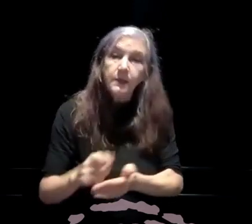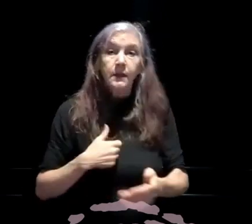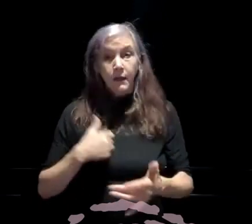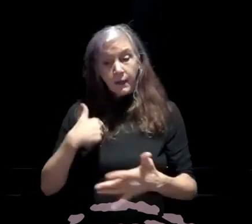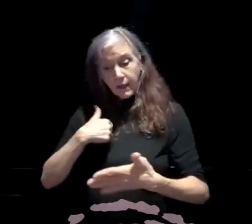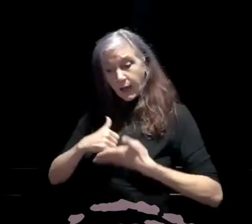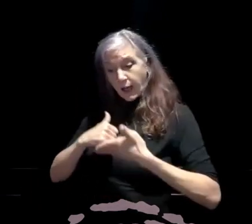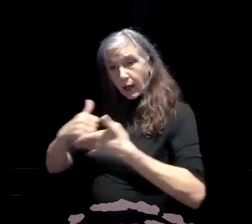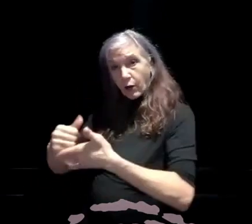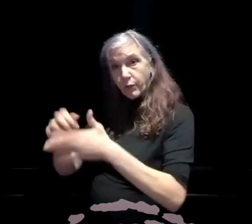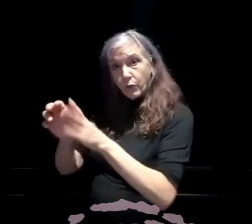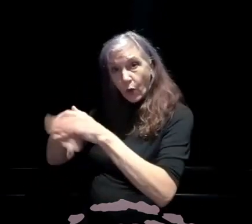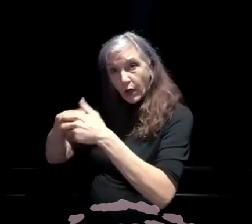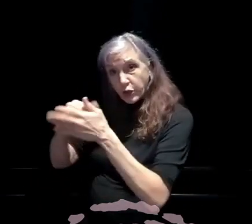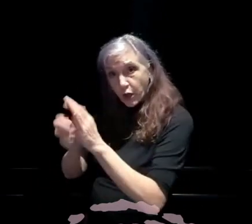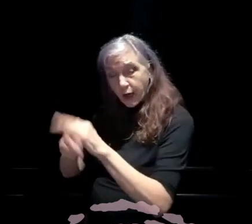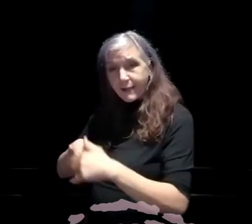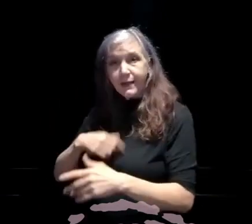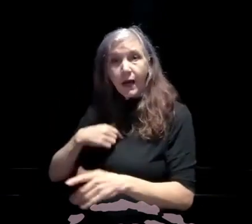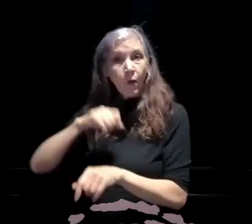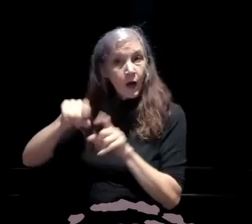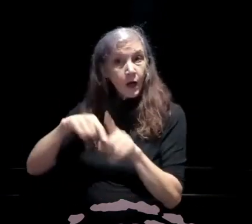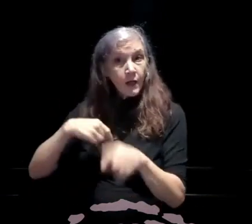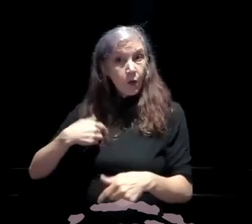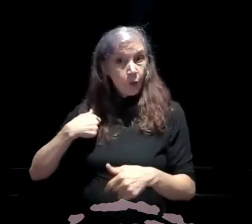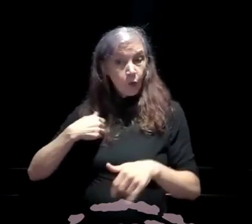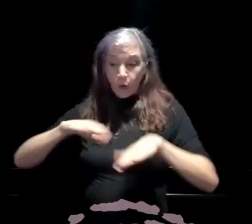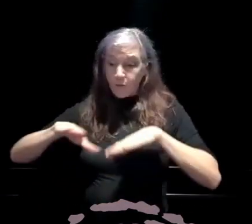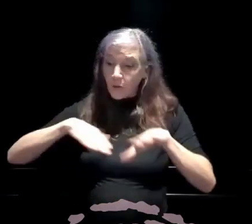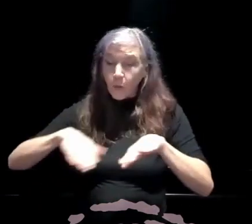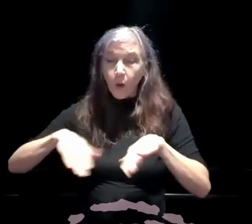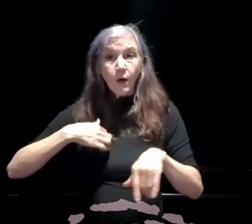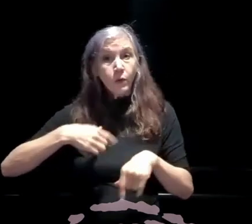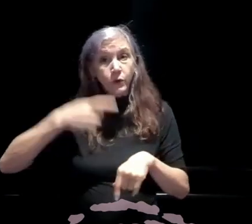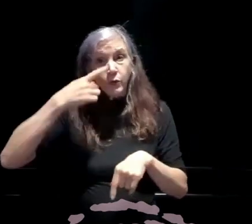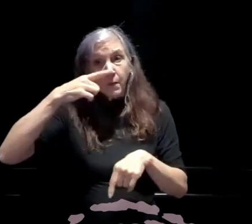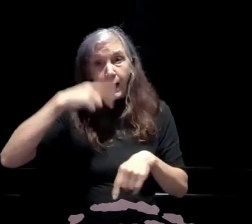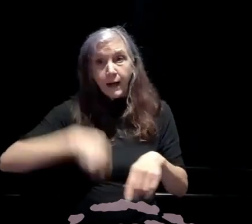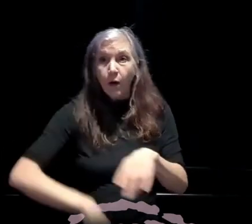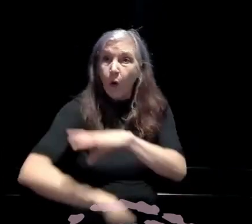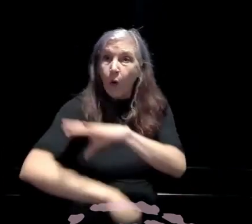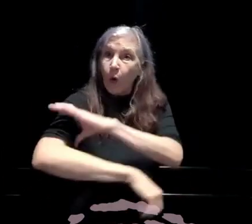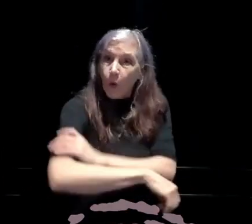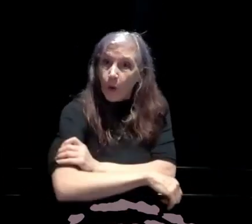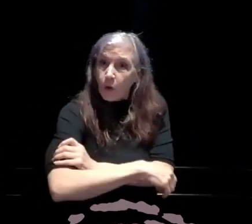Can I help you wash your hands? Since we're going for a walk, is it okay if you hold my arm so I know that we're safe?